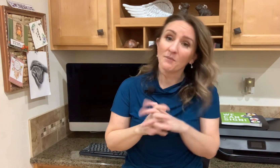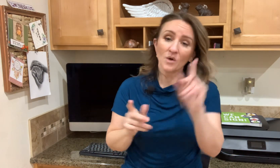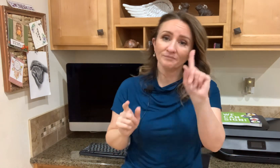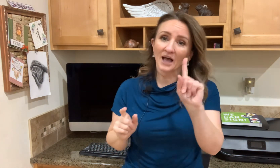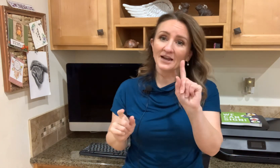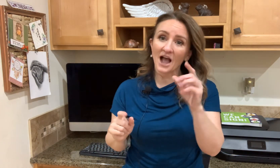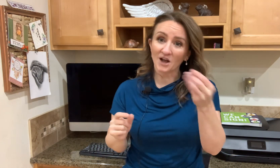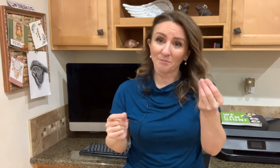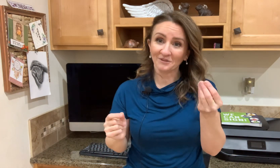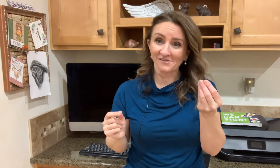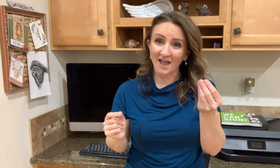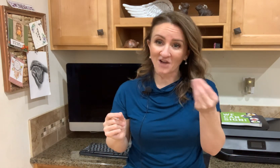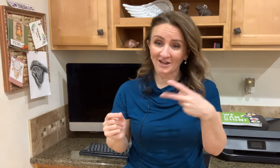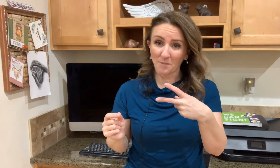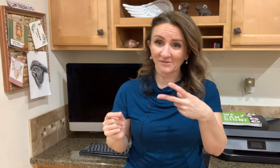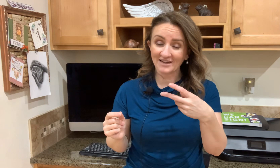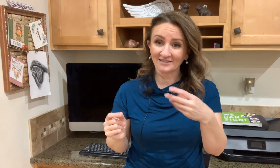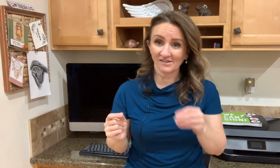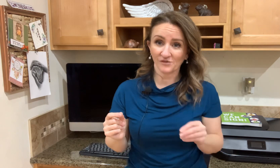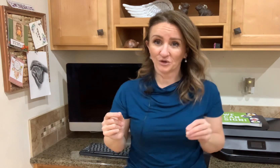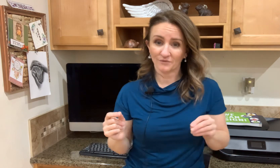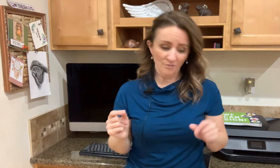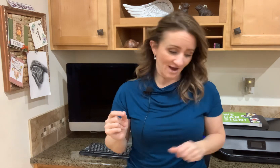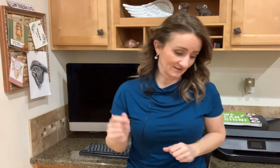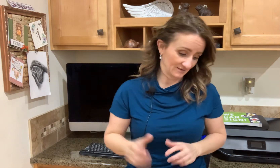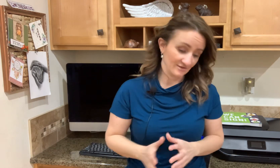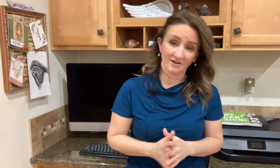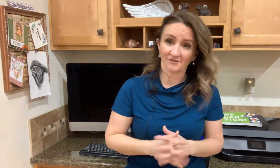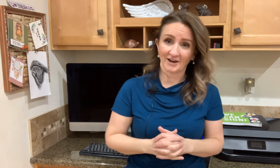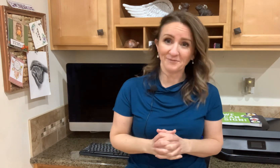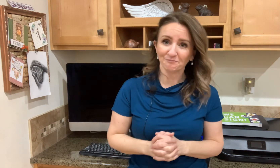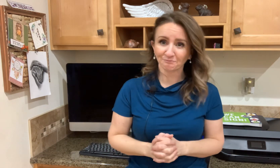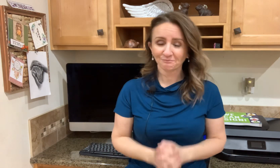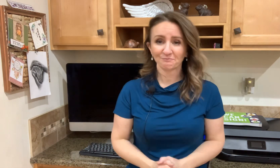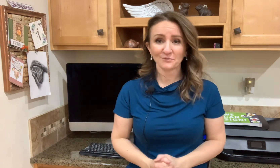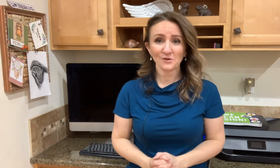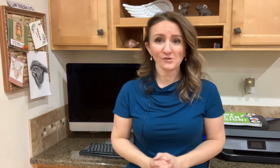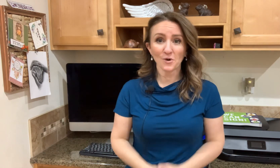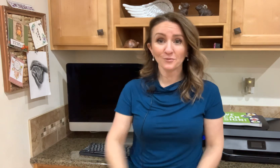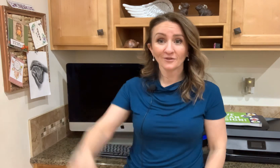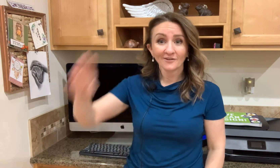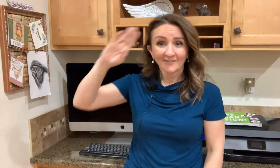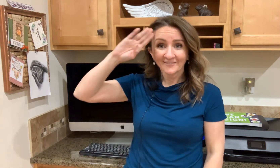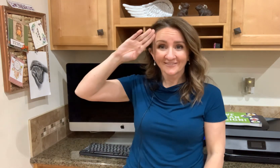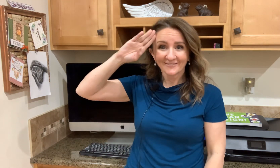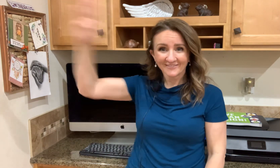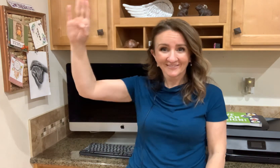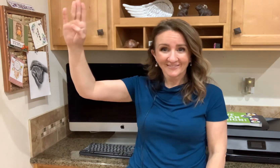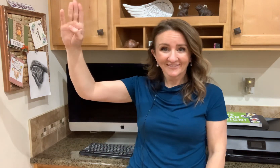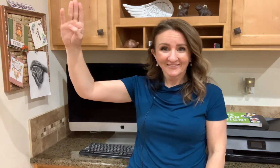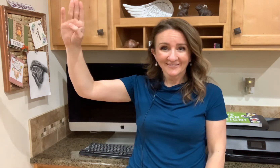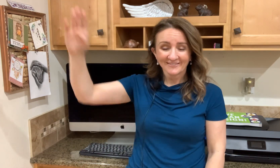a couple of, I've got a couple sentences for you for practice. You guys ready?...